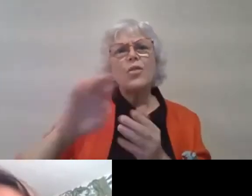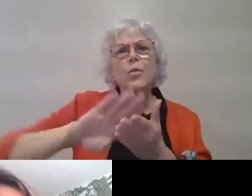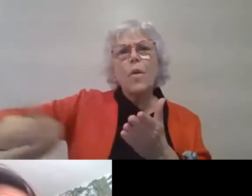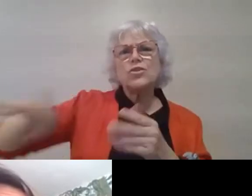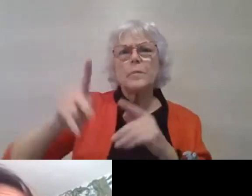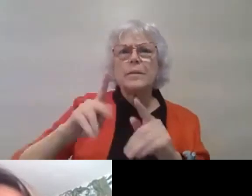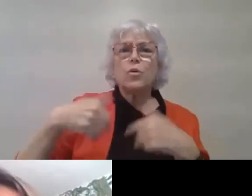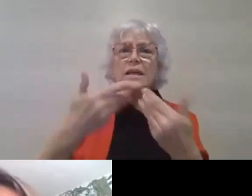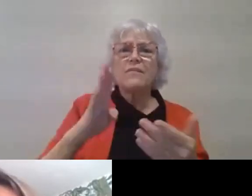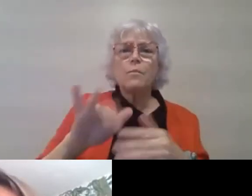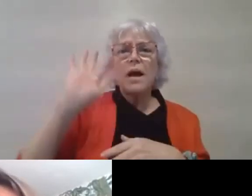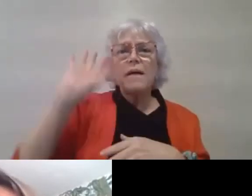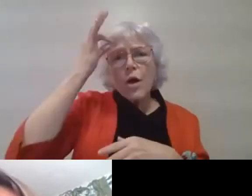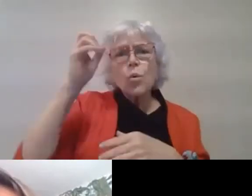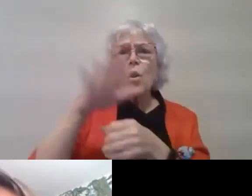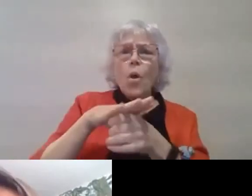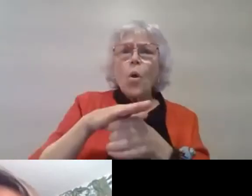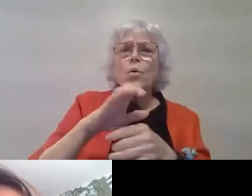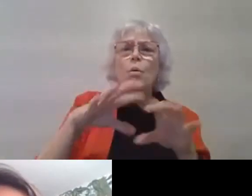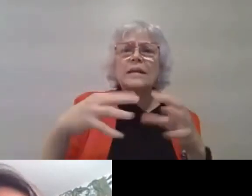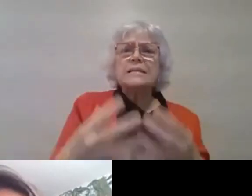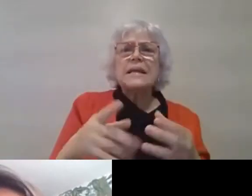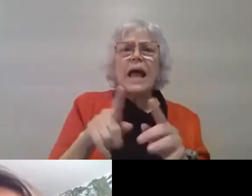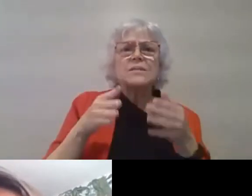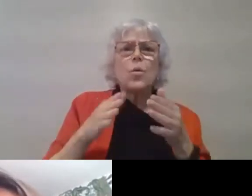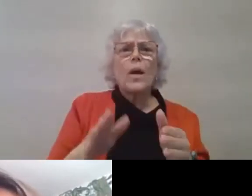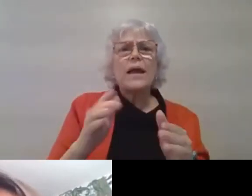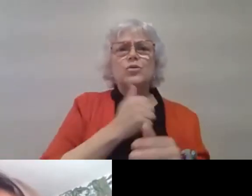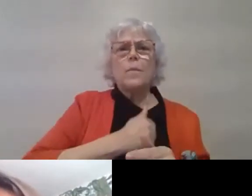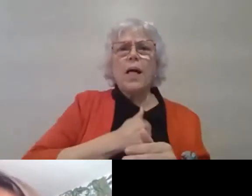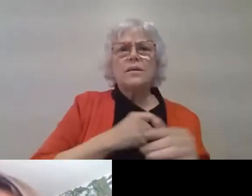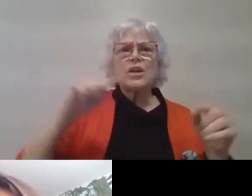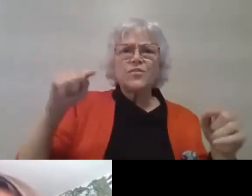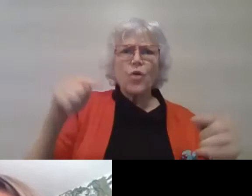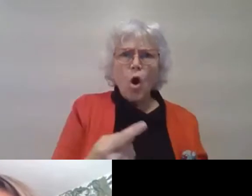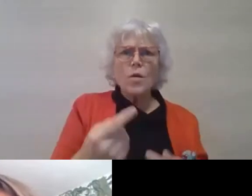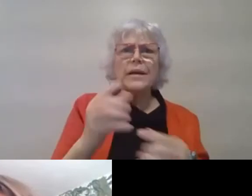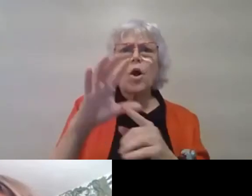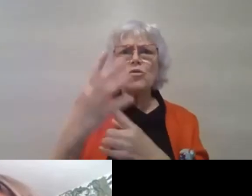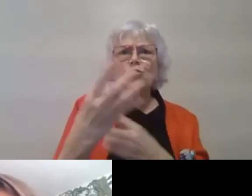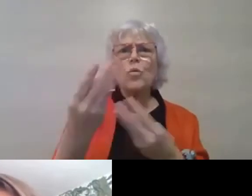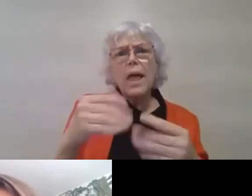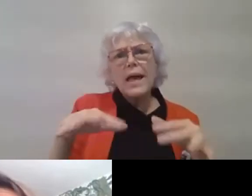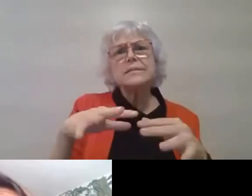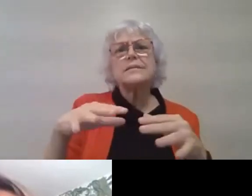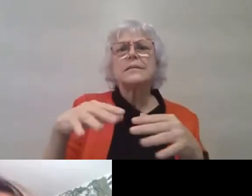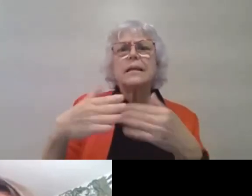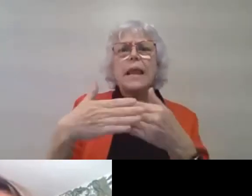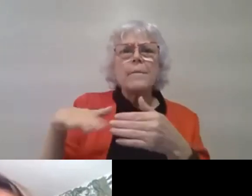or local entities as a way to apologize for harming cultural lands and neighborhoods and environments? If not, what do you think